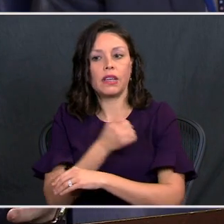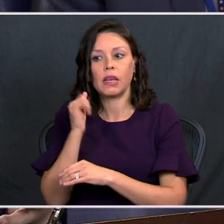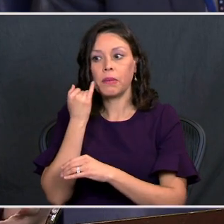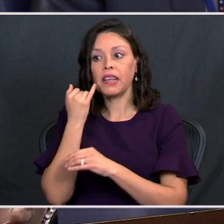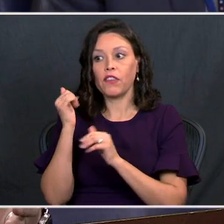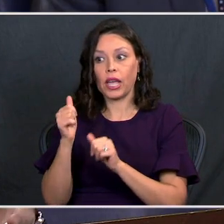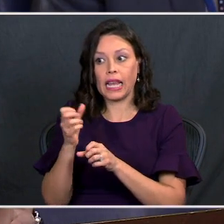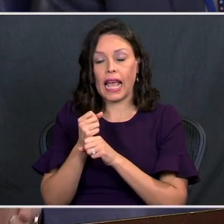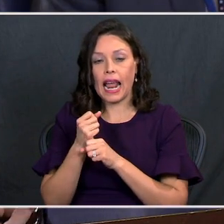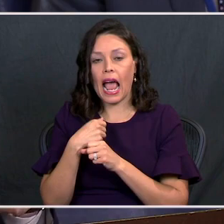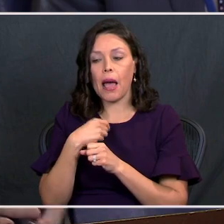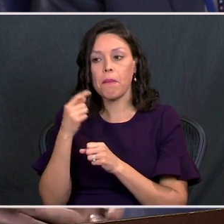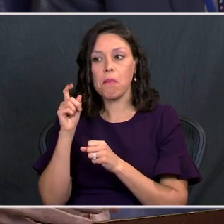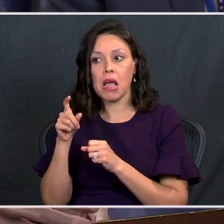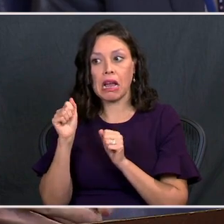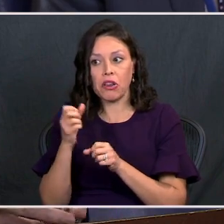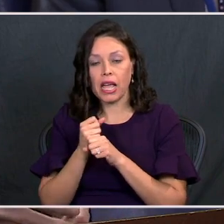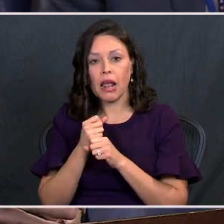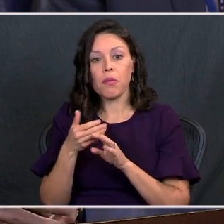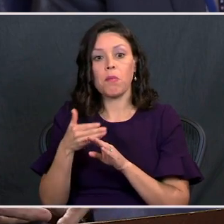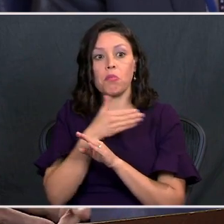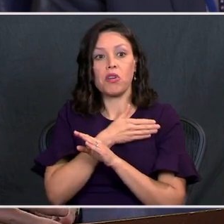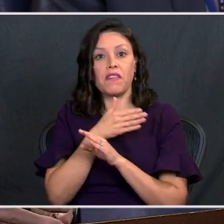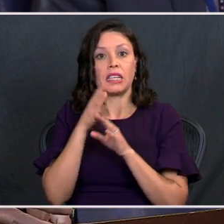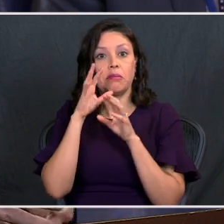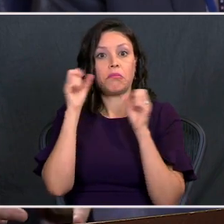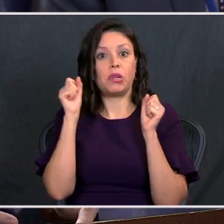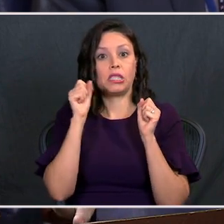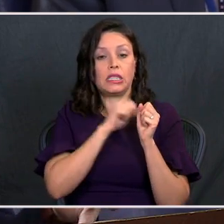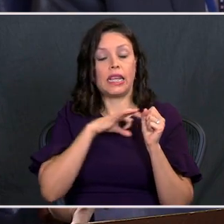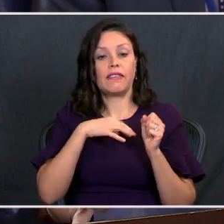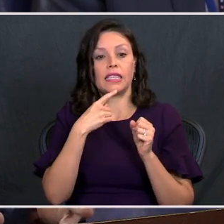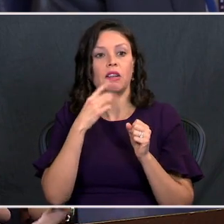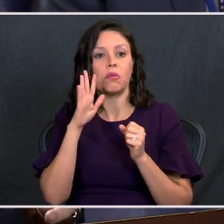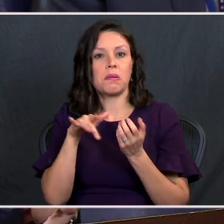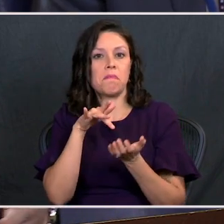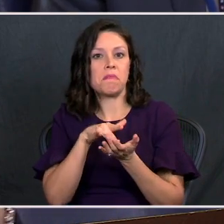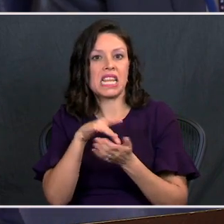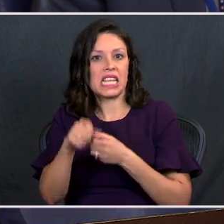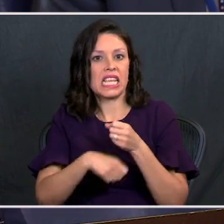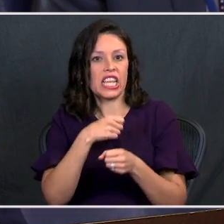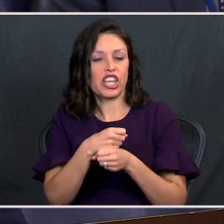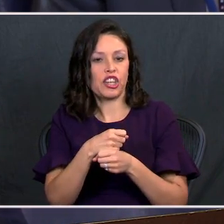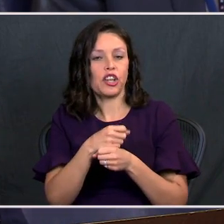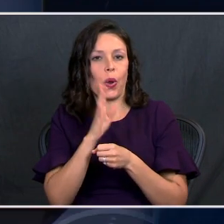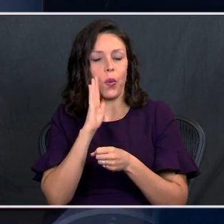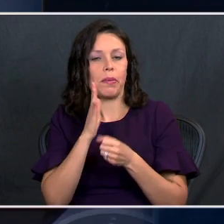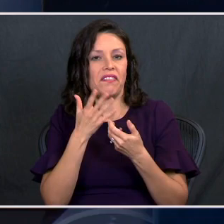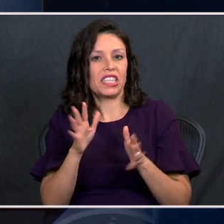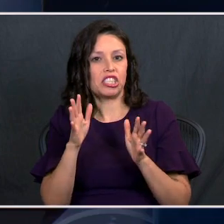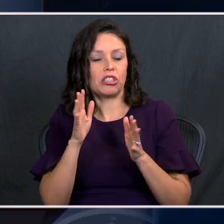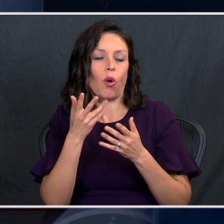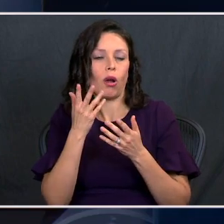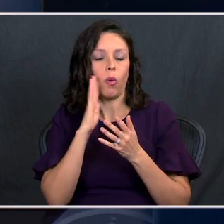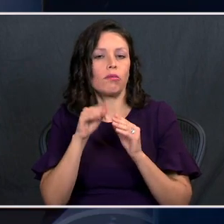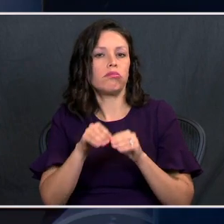is essentially what I'm asking. The previous administration said it would be sort of mid-year. They said that regularly. Ms. Psaki: You know, our -- the CDC and other health